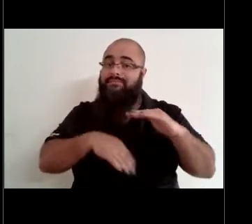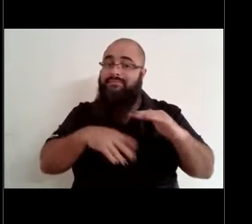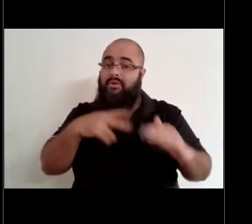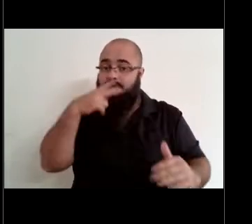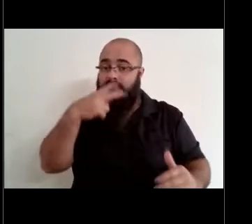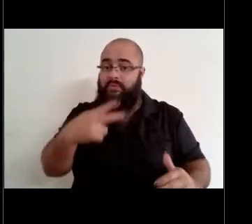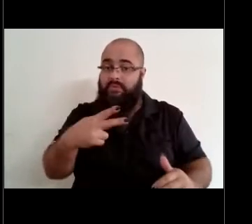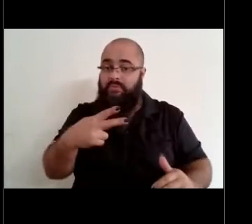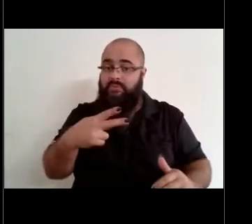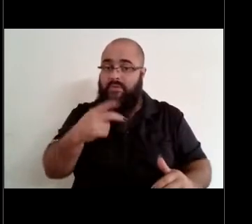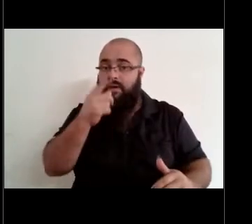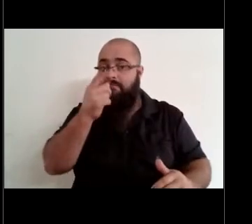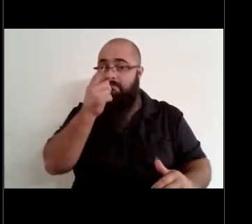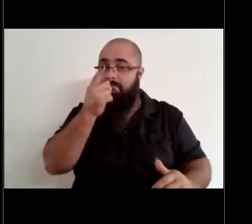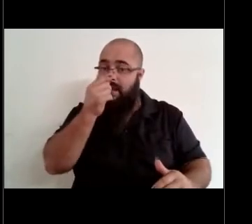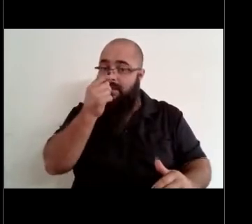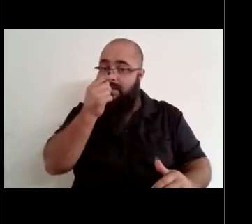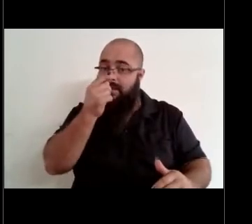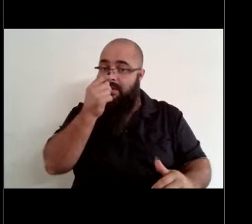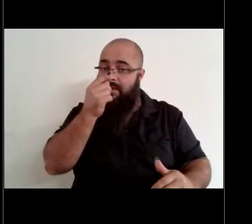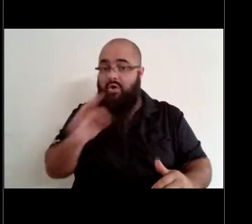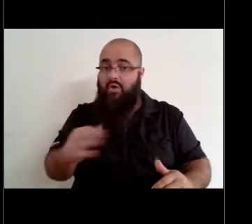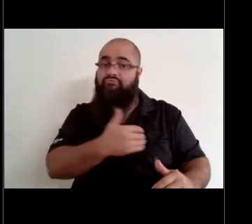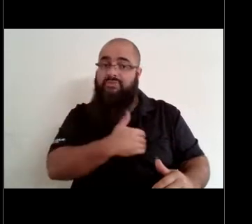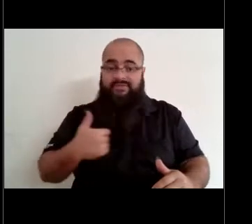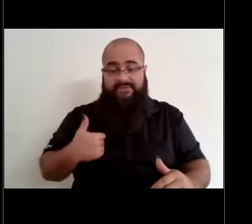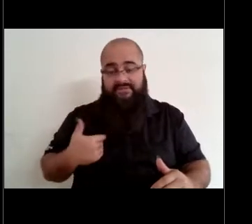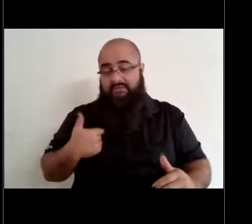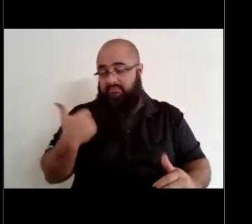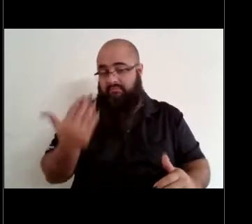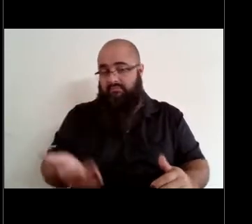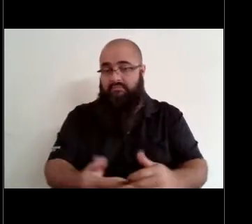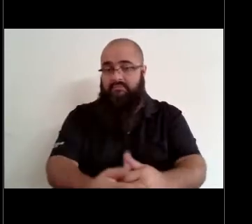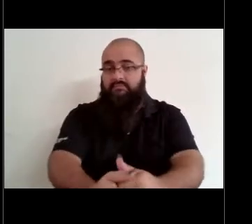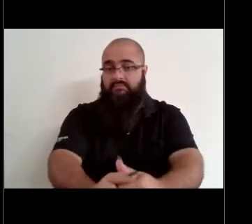We also ask if a party has ever threatened to kill or harm them or the children, if anyone